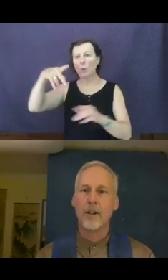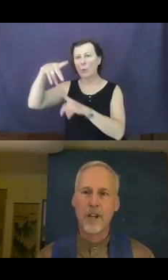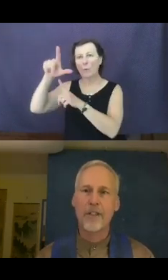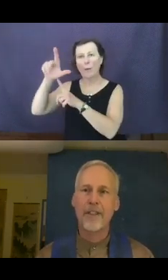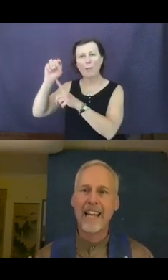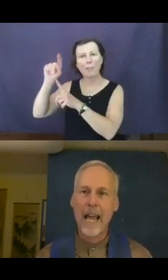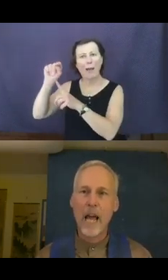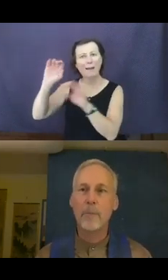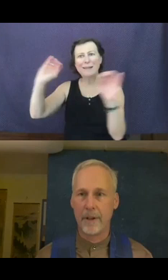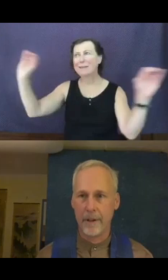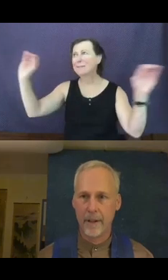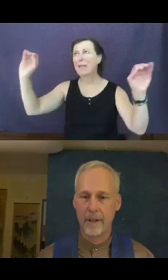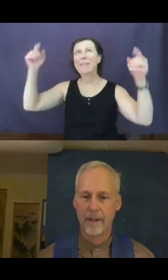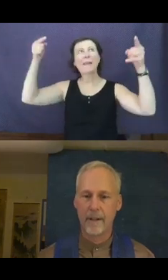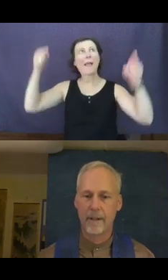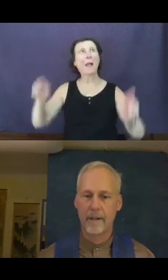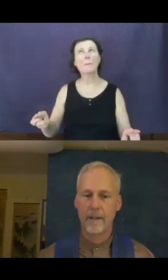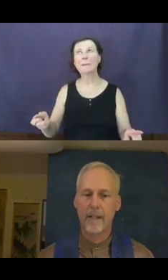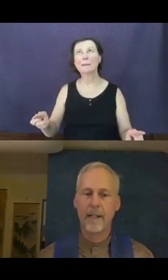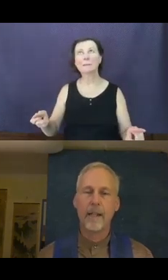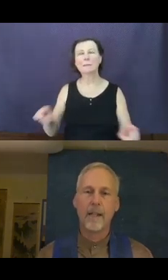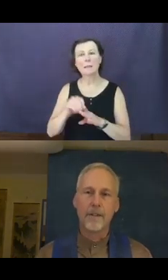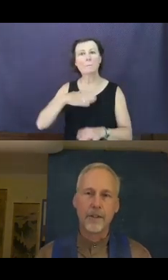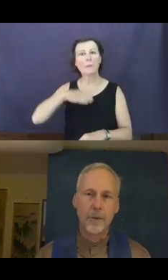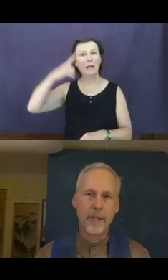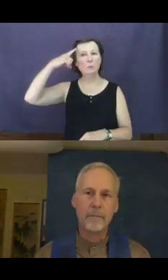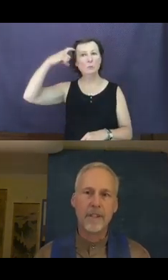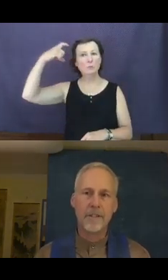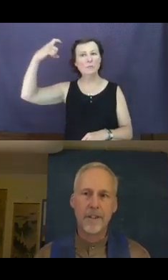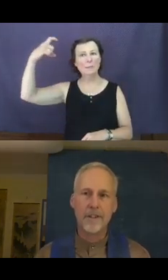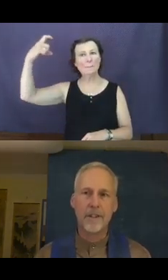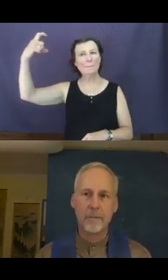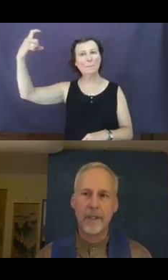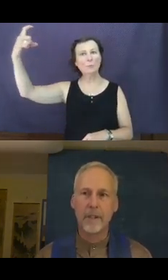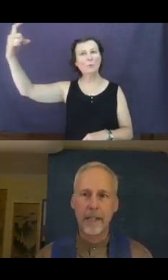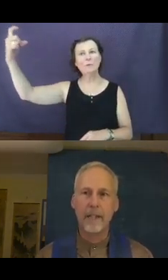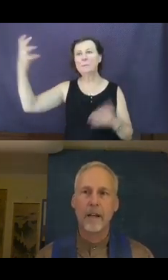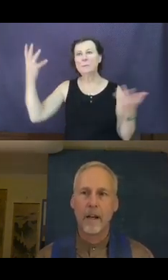Nothing happened. The dream consisted merely